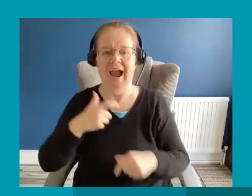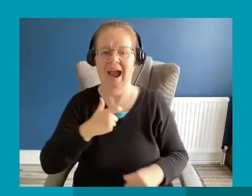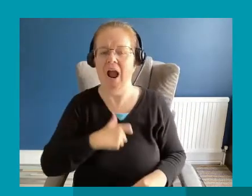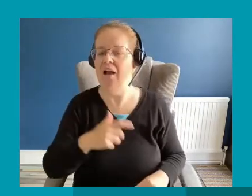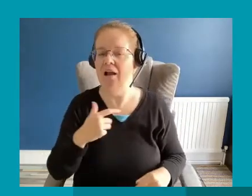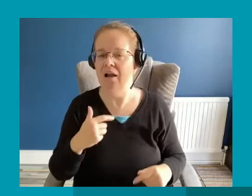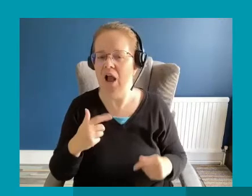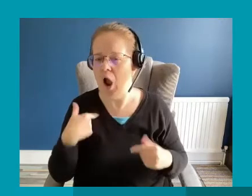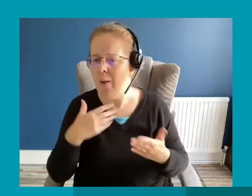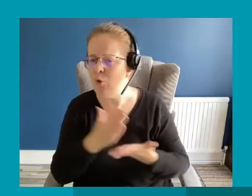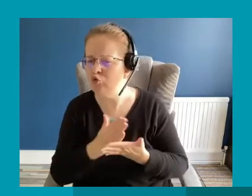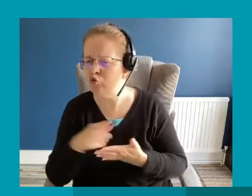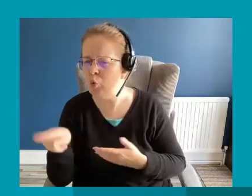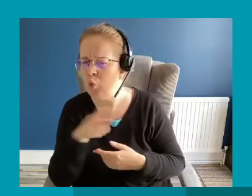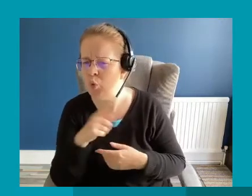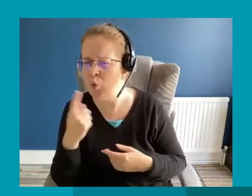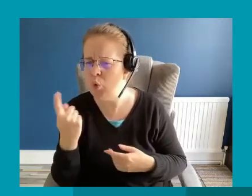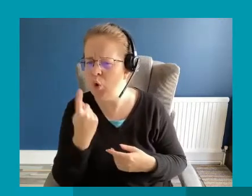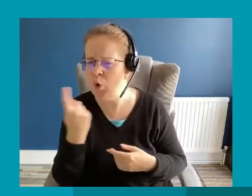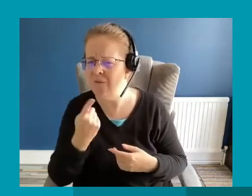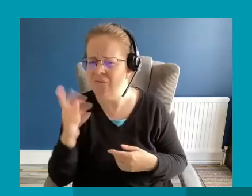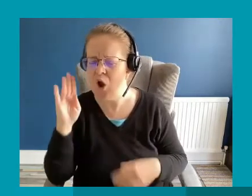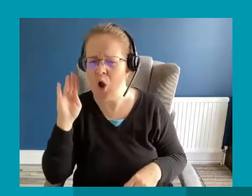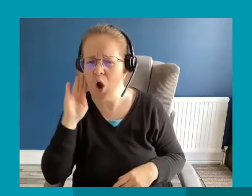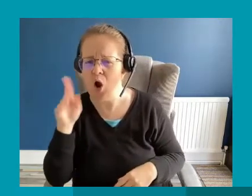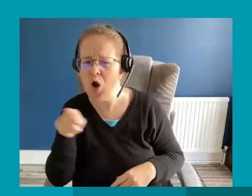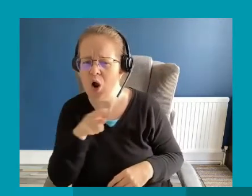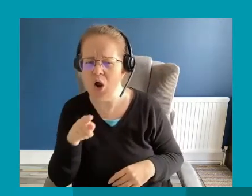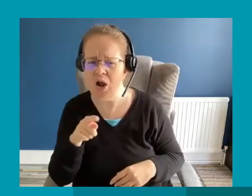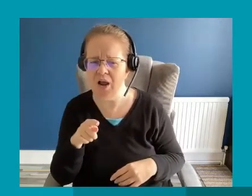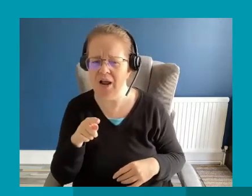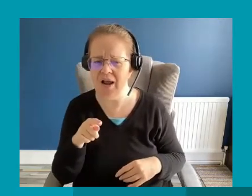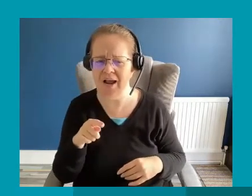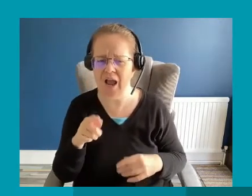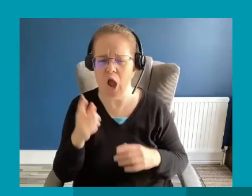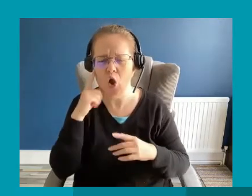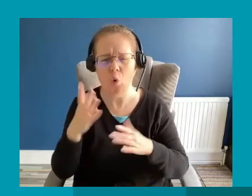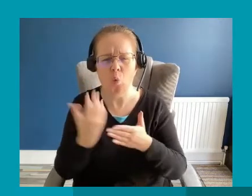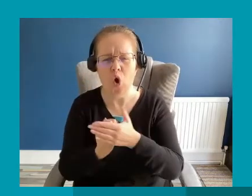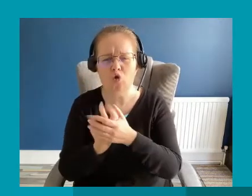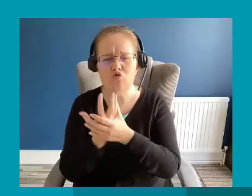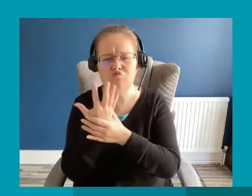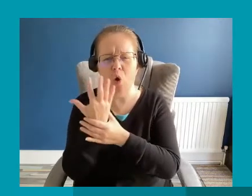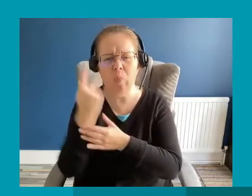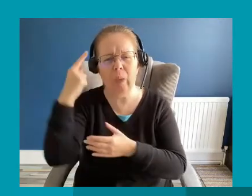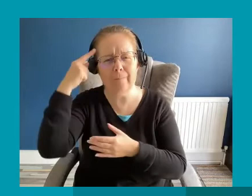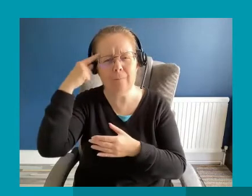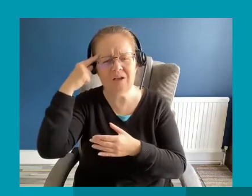If anyone has heard of a growth mindset, but I've provided a link and there's some really, really,